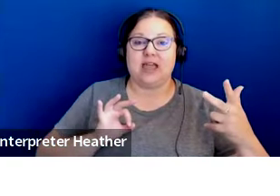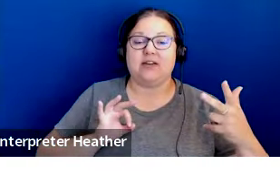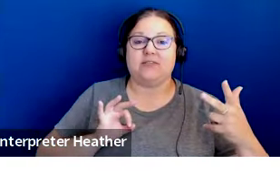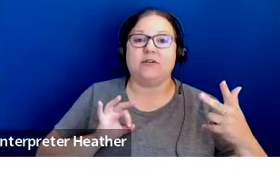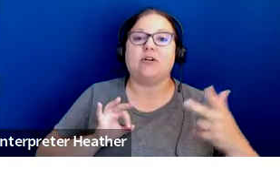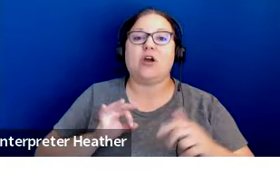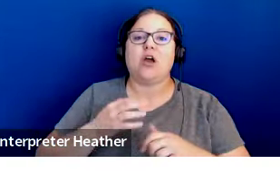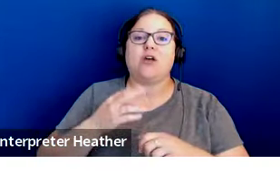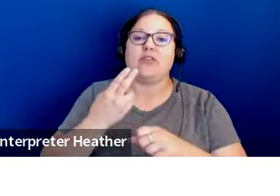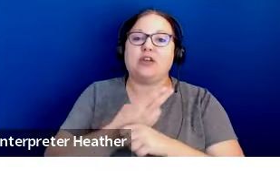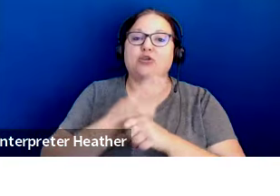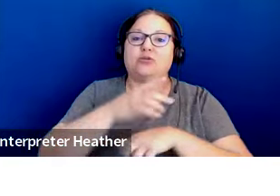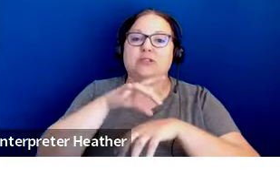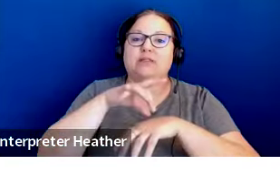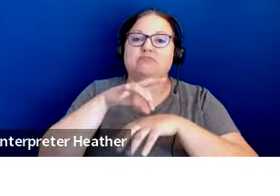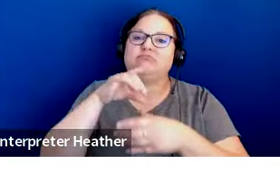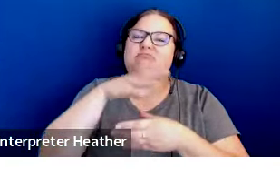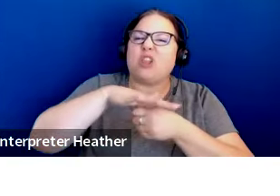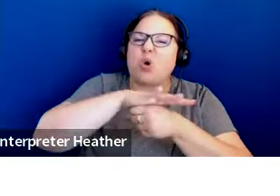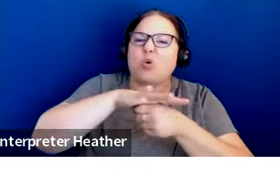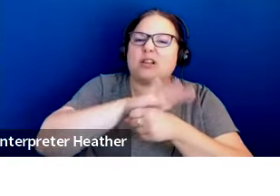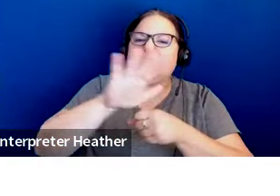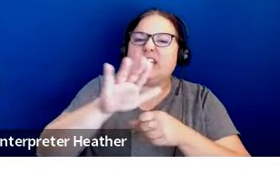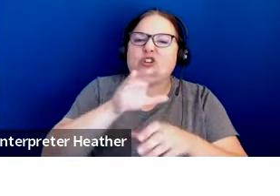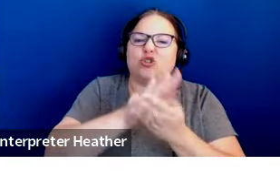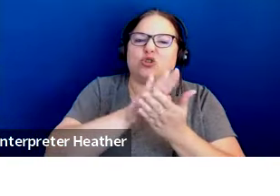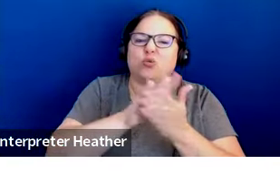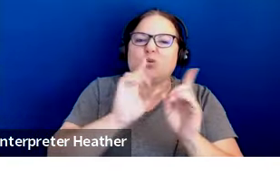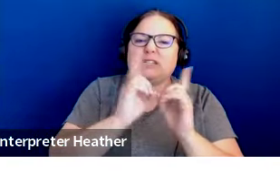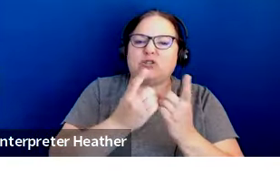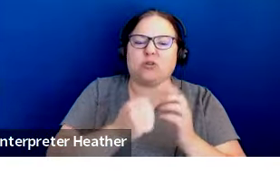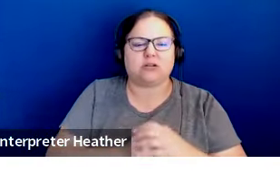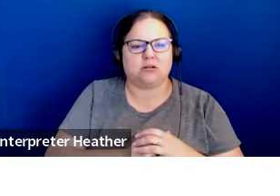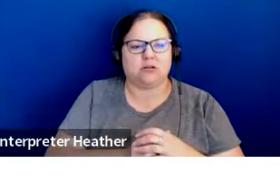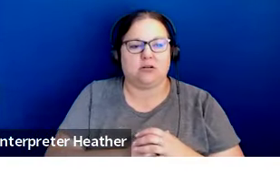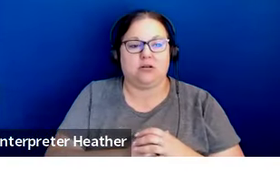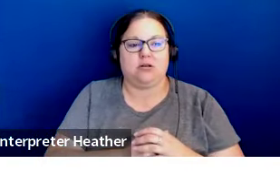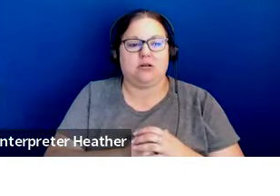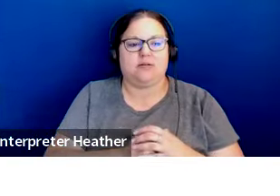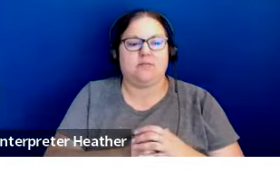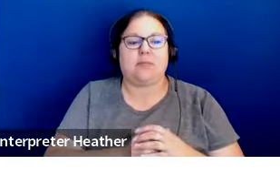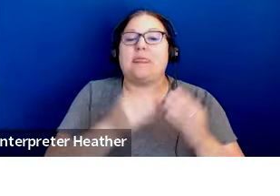within their own school districts. As you can see throughout our presentation data is a key